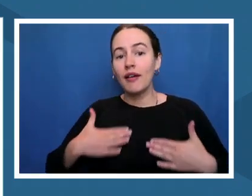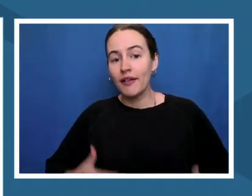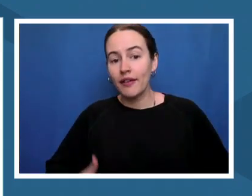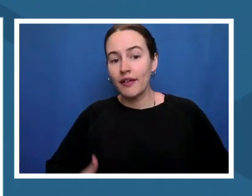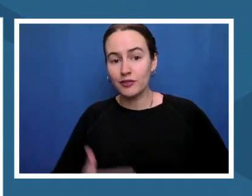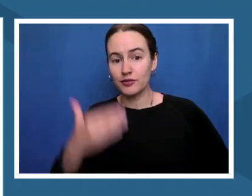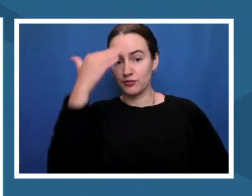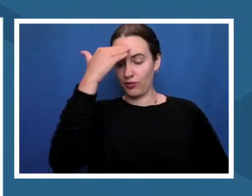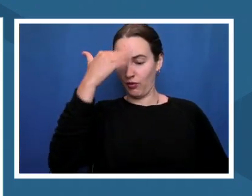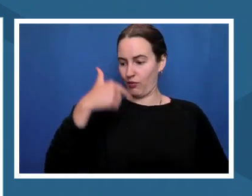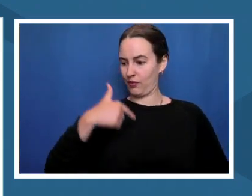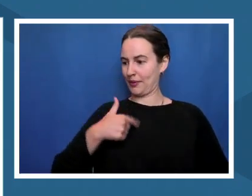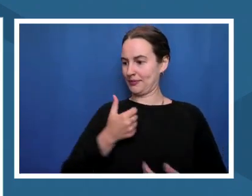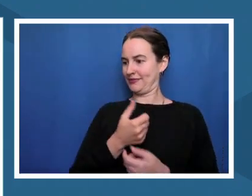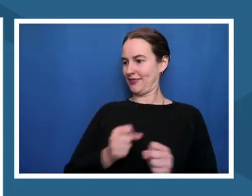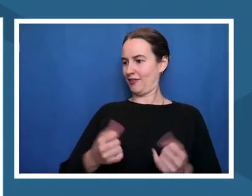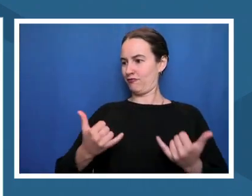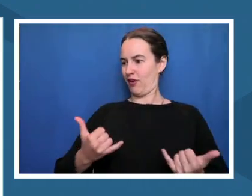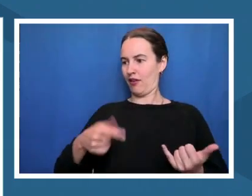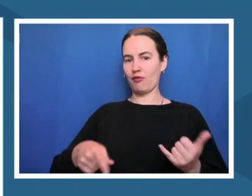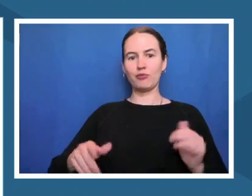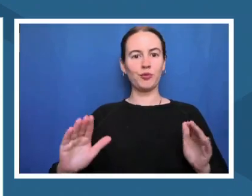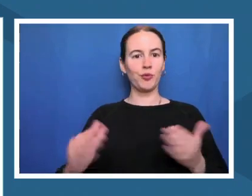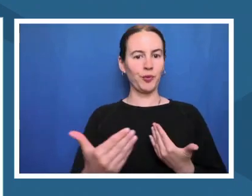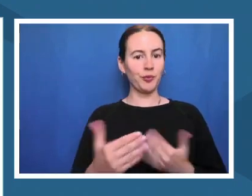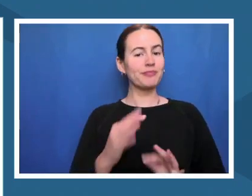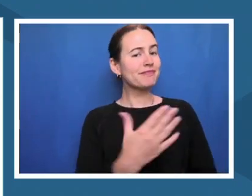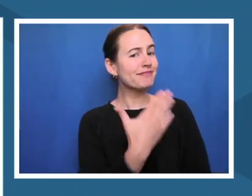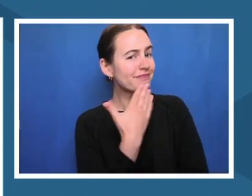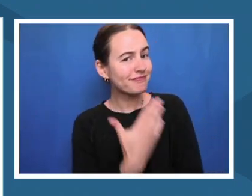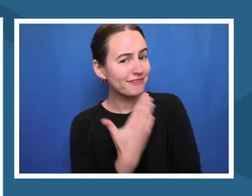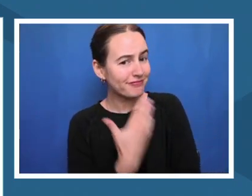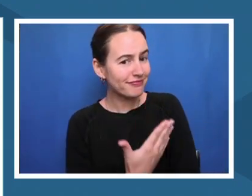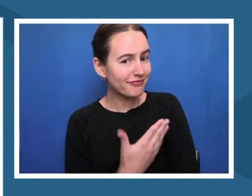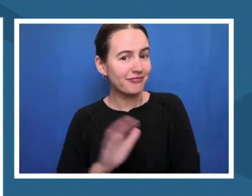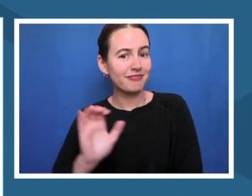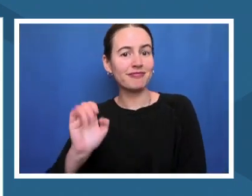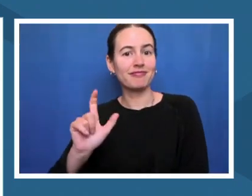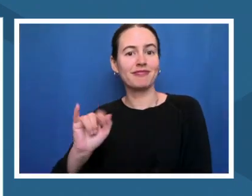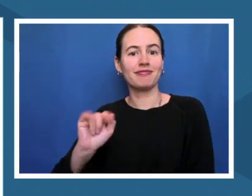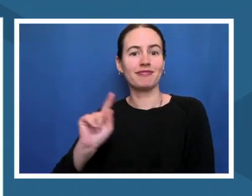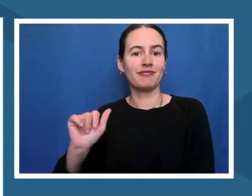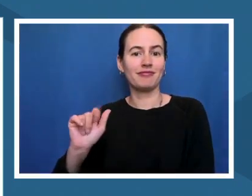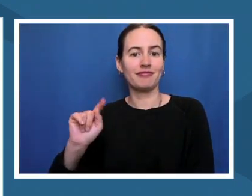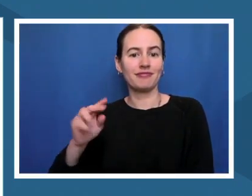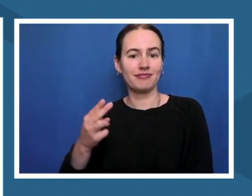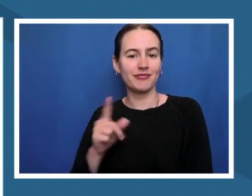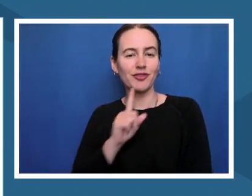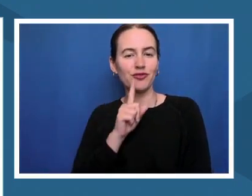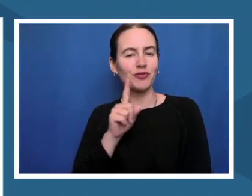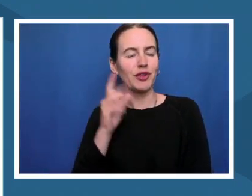that you're in yeah thank you and that connects so beautifully with what mr russell was